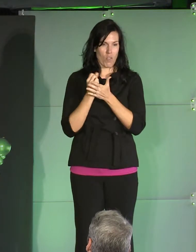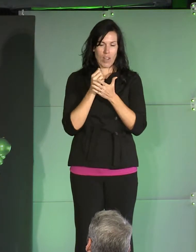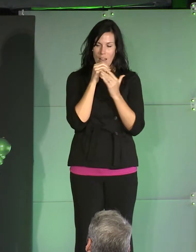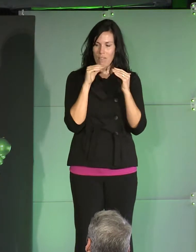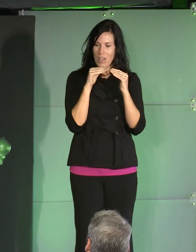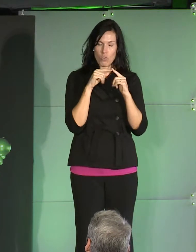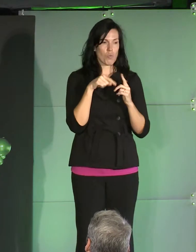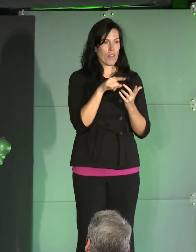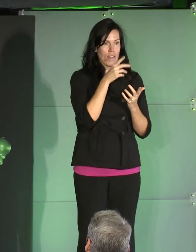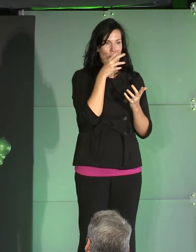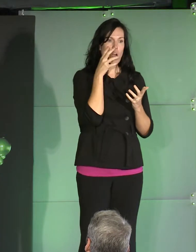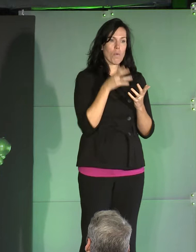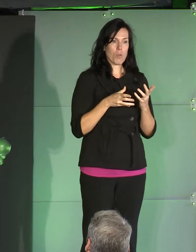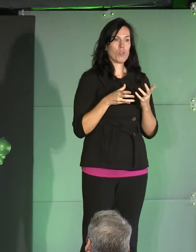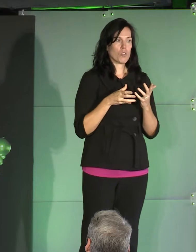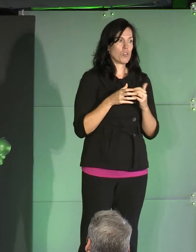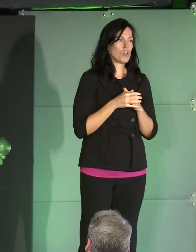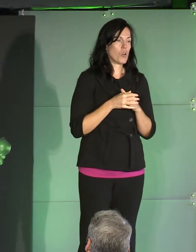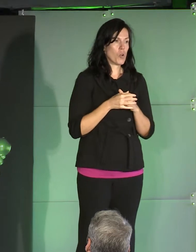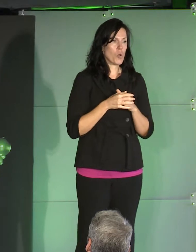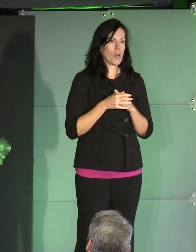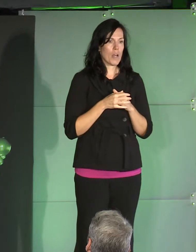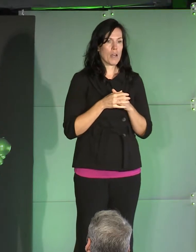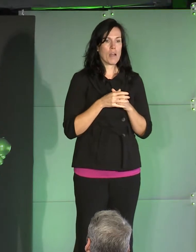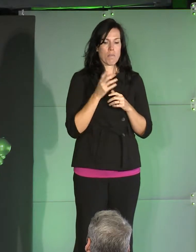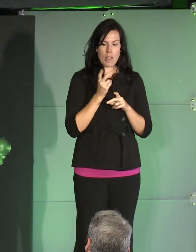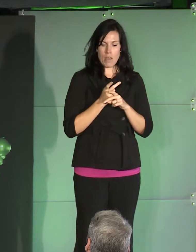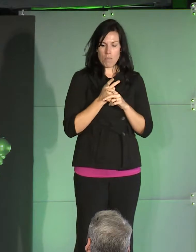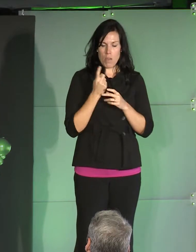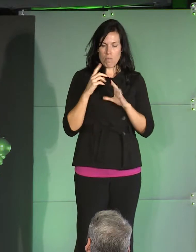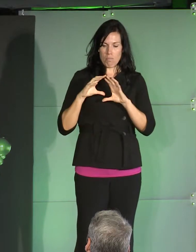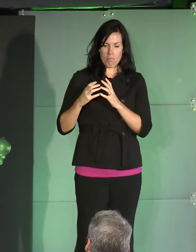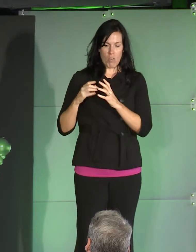So by keeping a pretty decent bulk of those organic materials